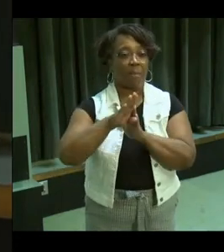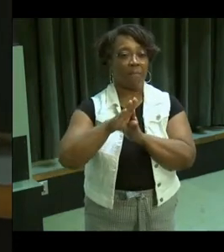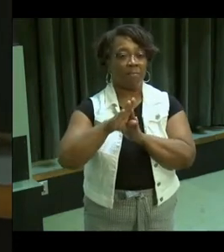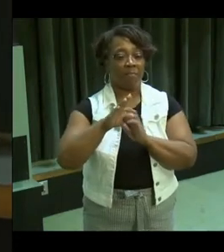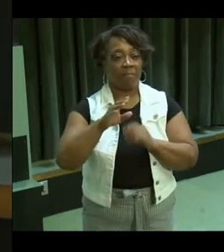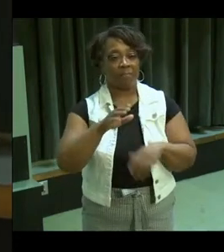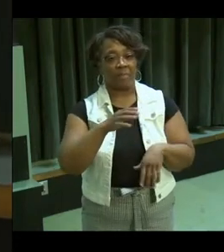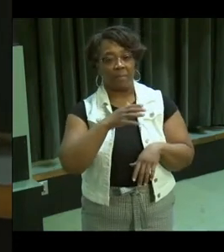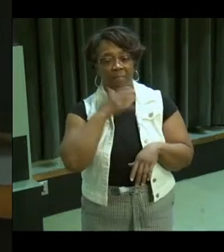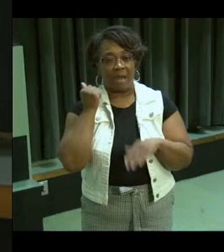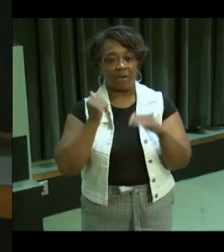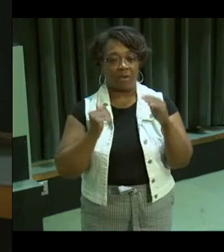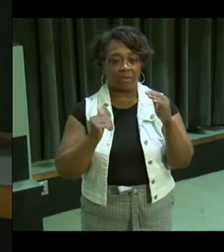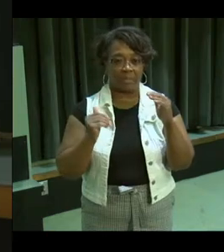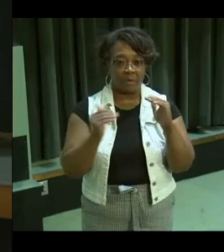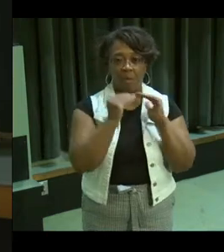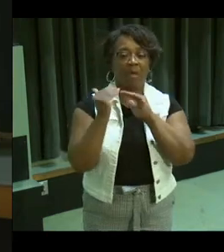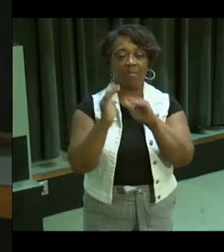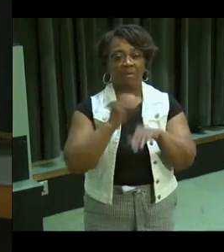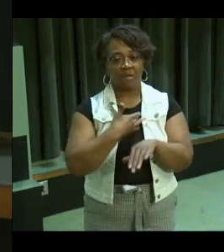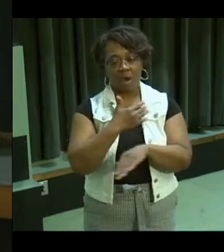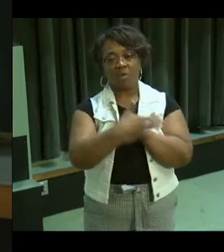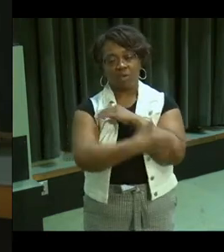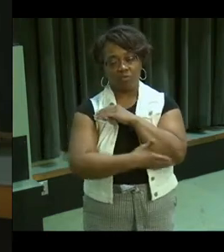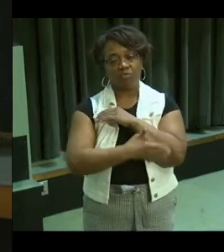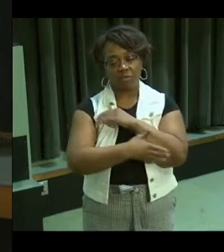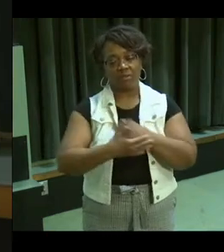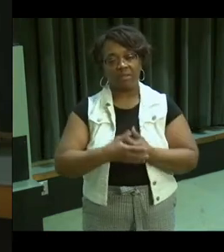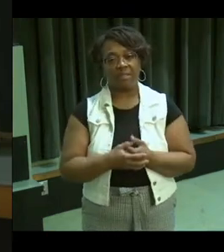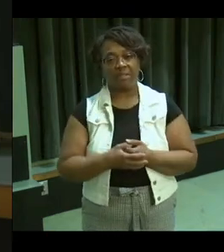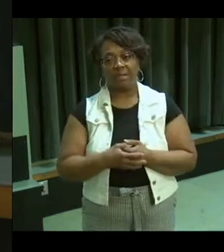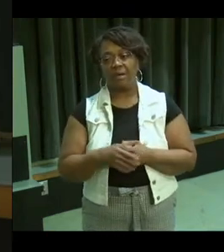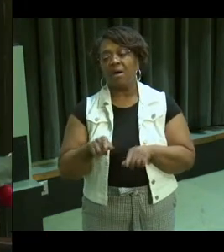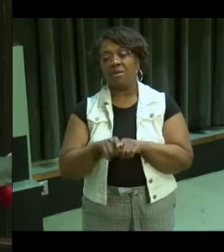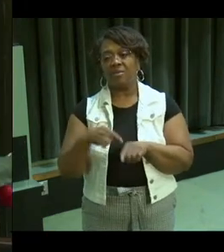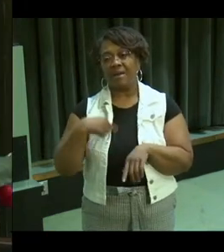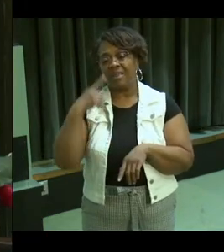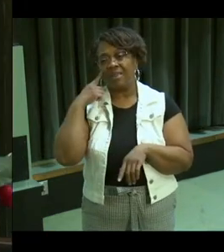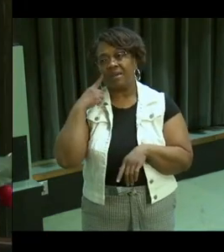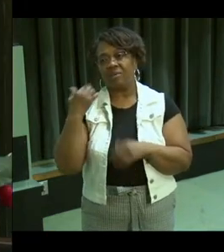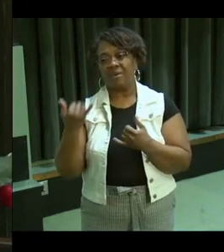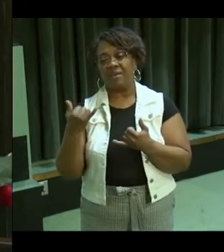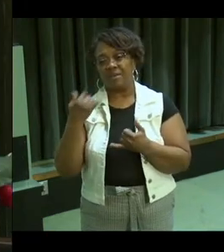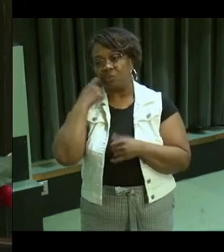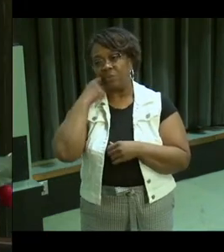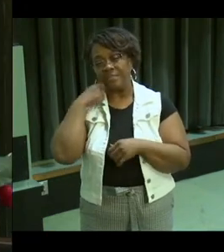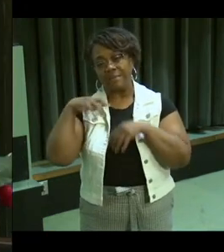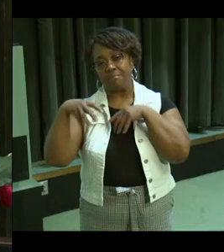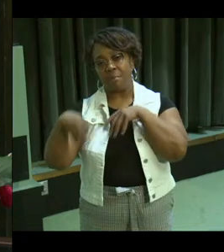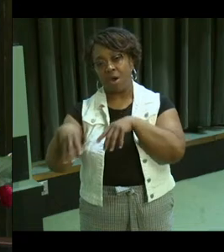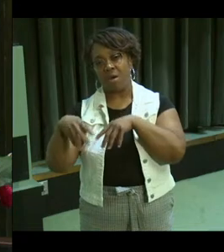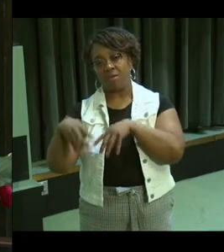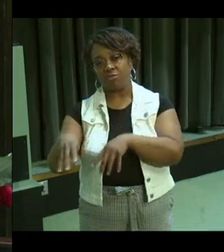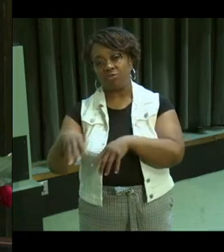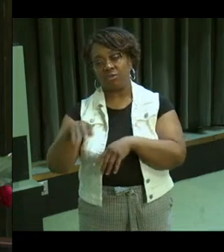equality in our country, wealth equality.